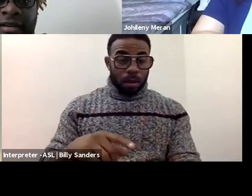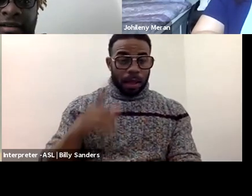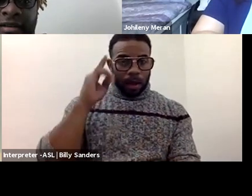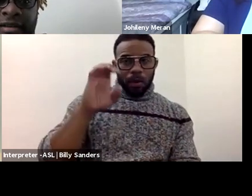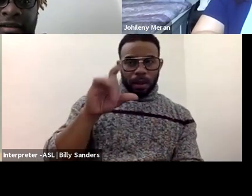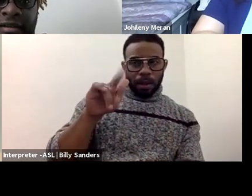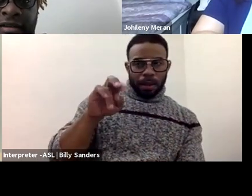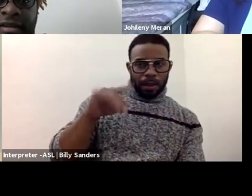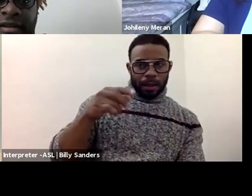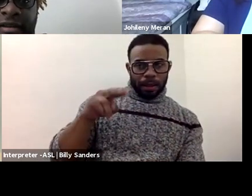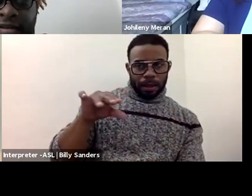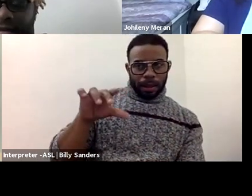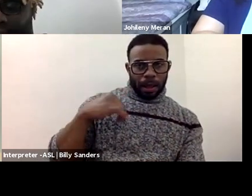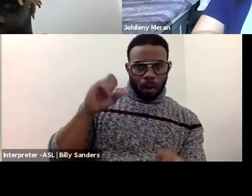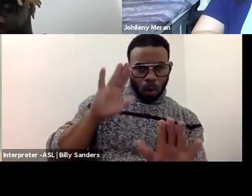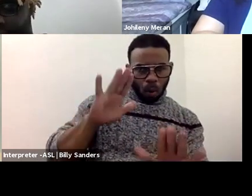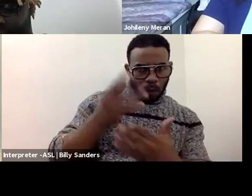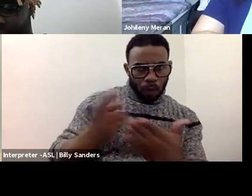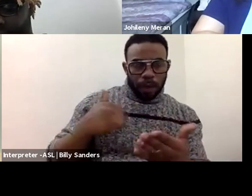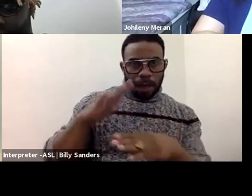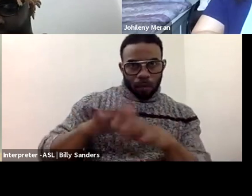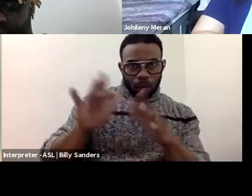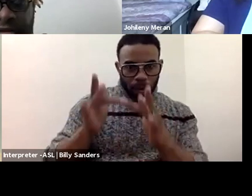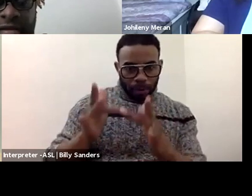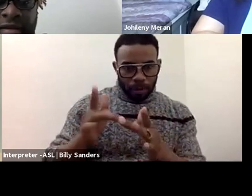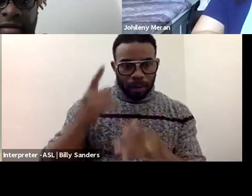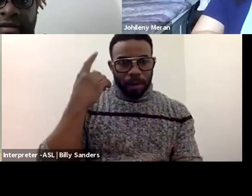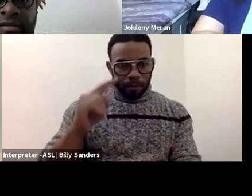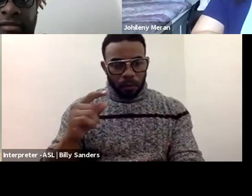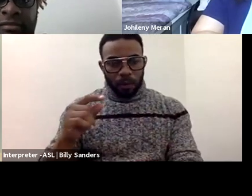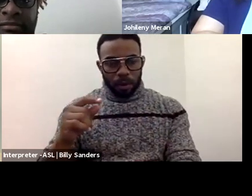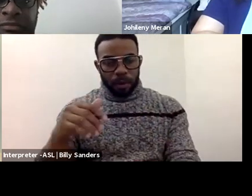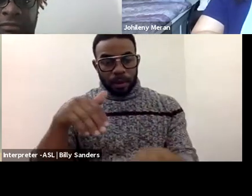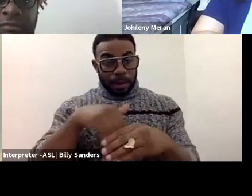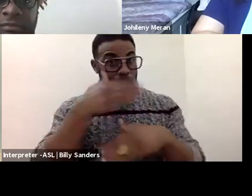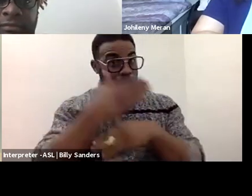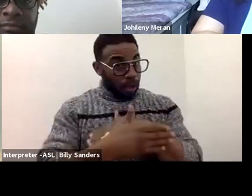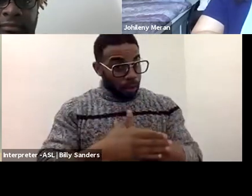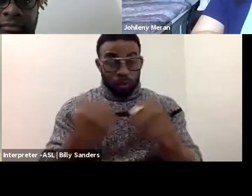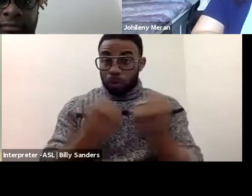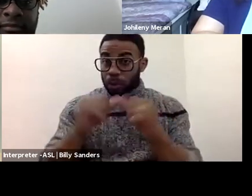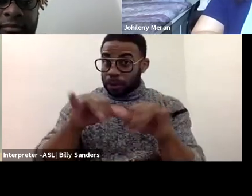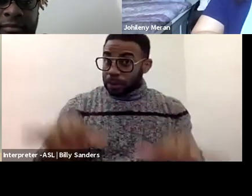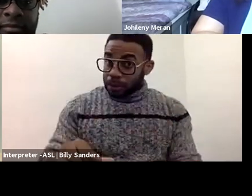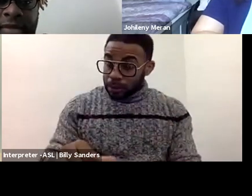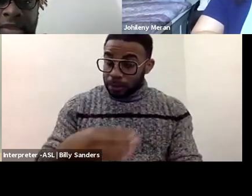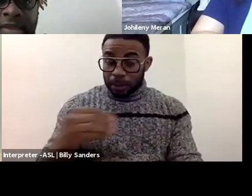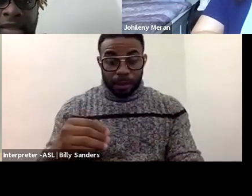has wonderful resources that they have on their website for in-country support systems and groups